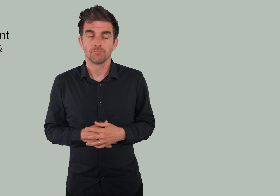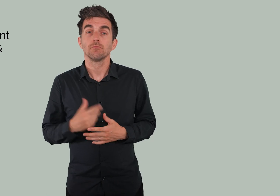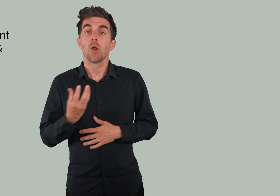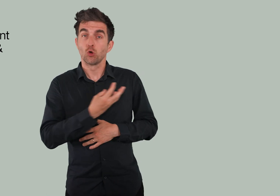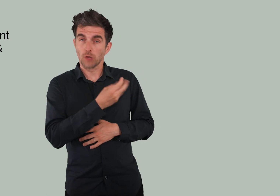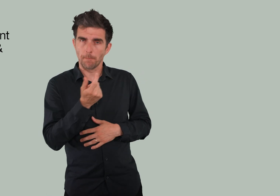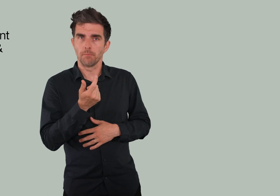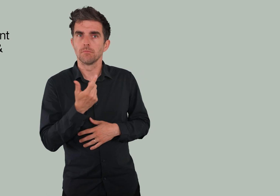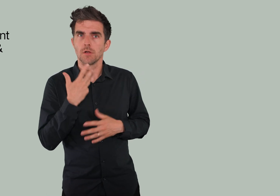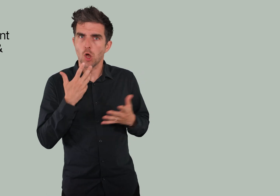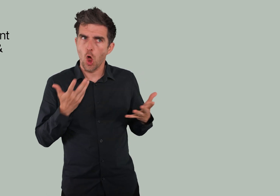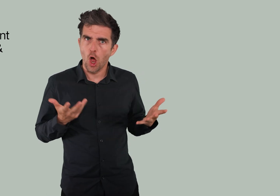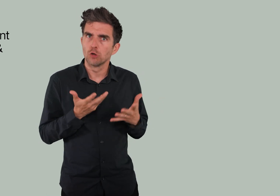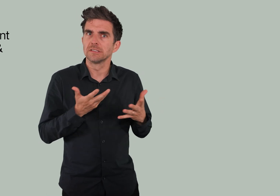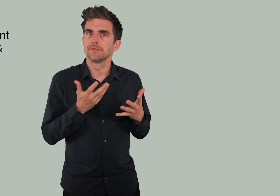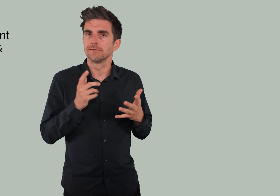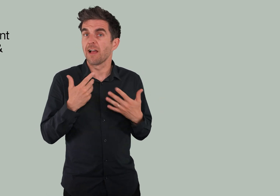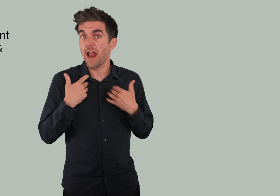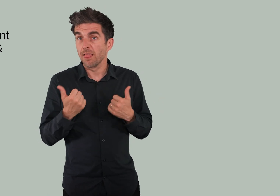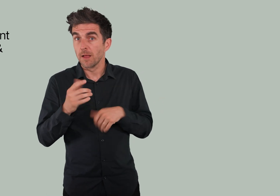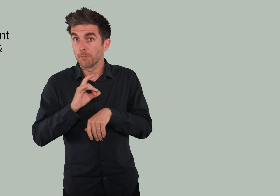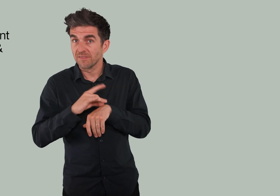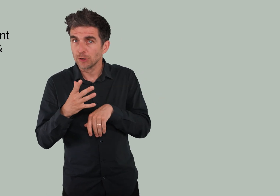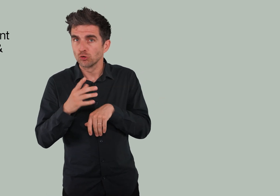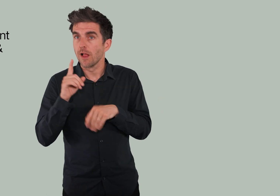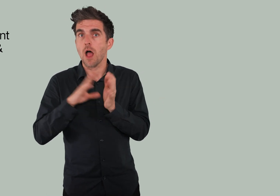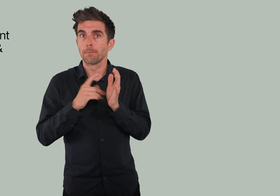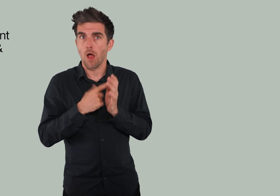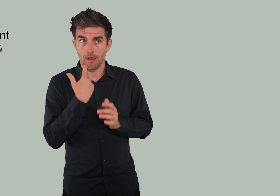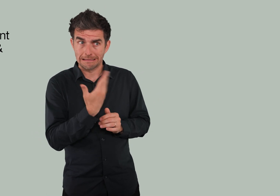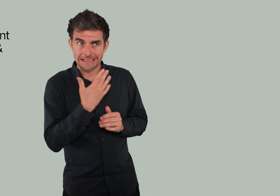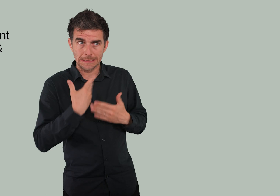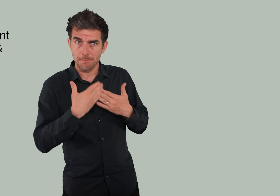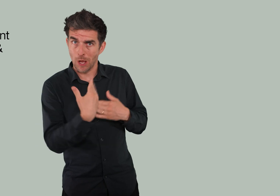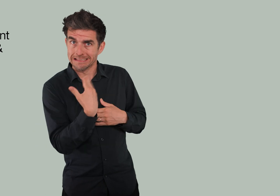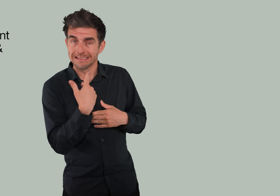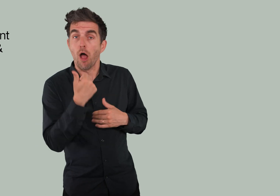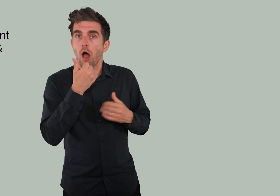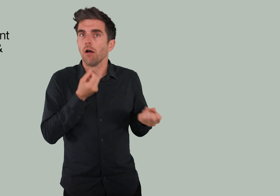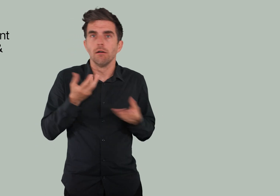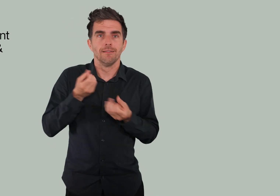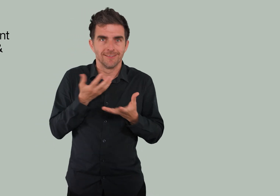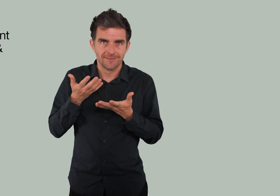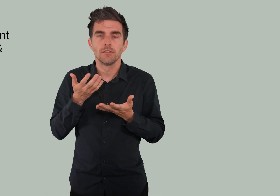Some are encouraged to provide further evidence by health professionals at the MR stage,